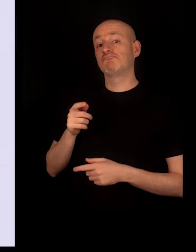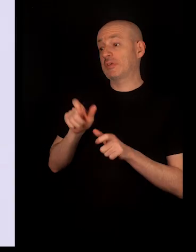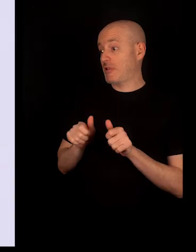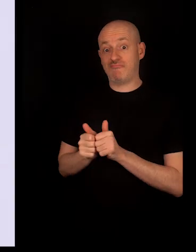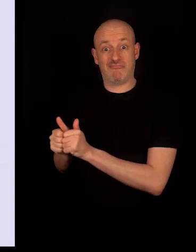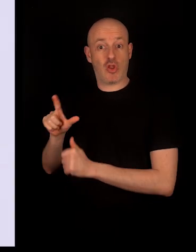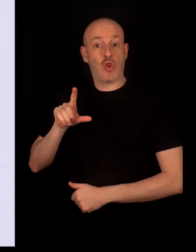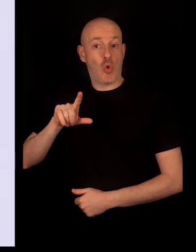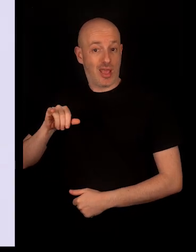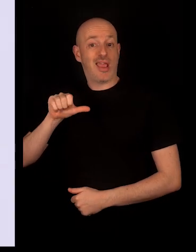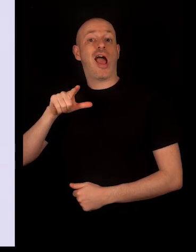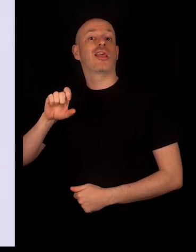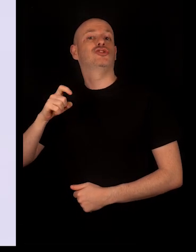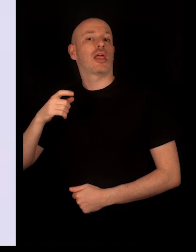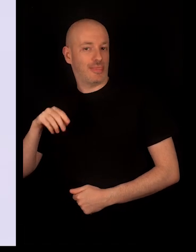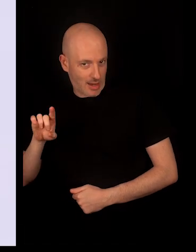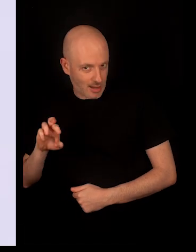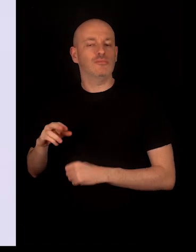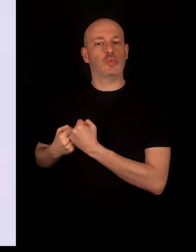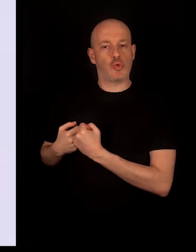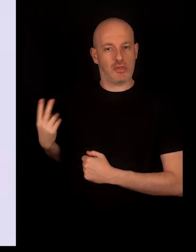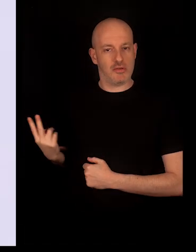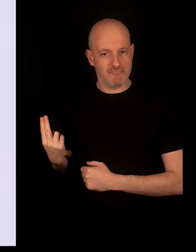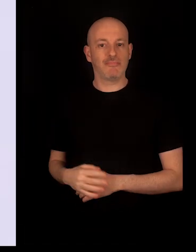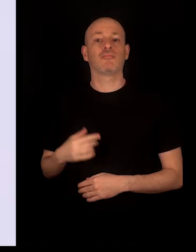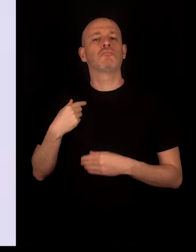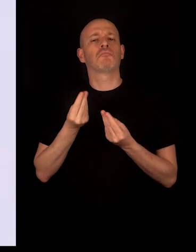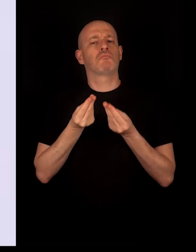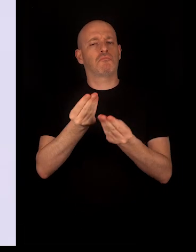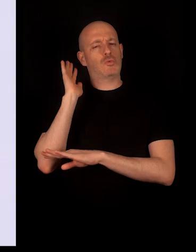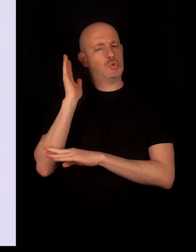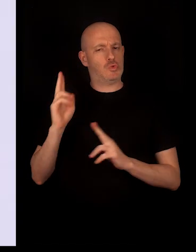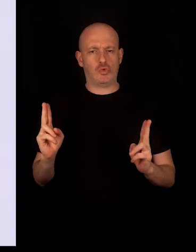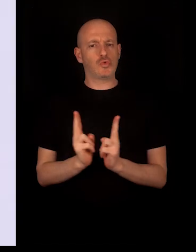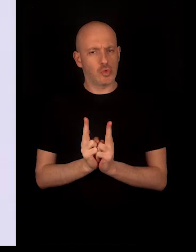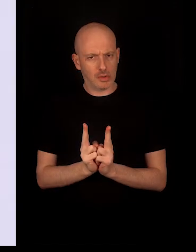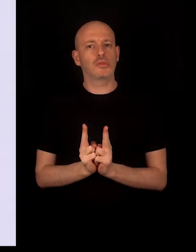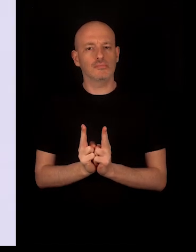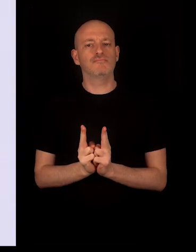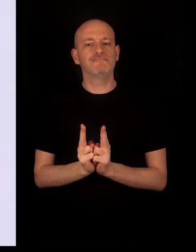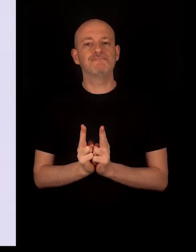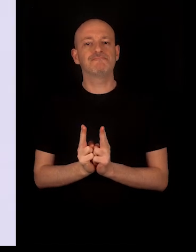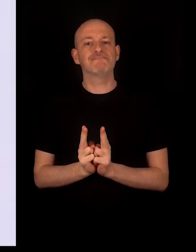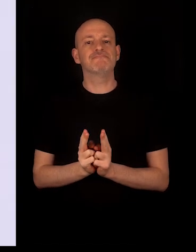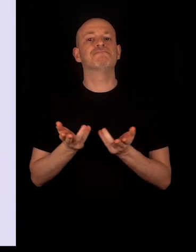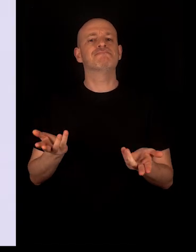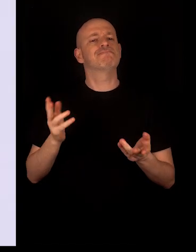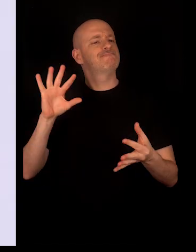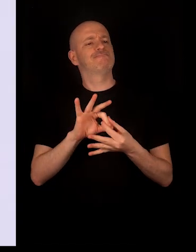And my colleagues, Loli and Alexander, are supporting me. I will give you this short presentation